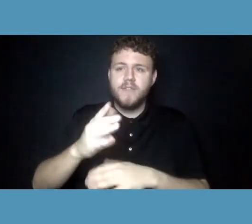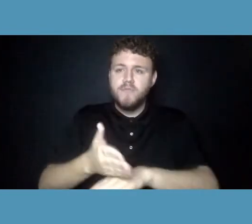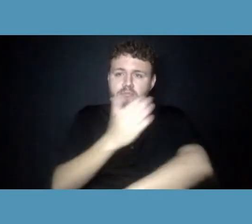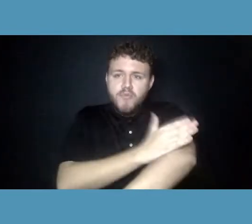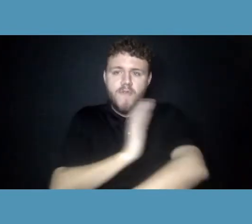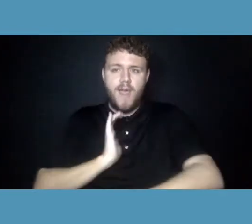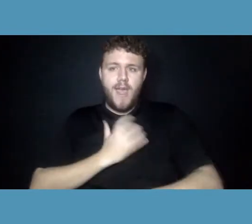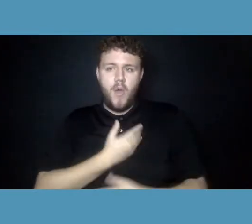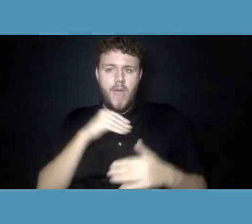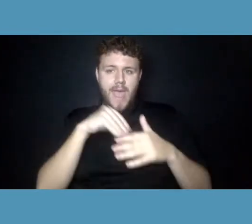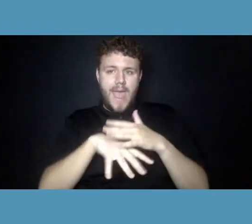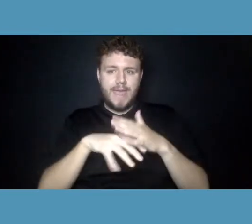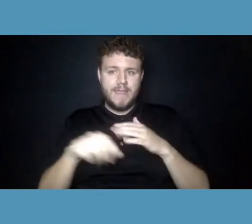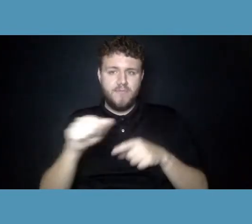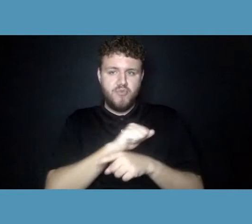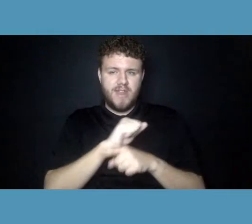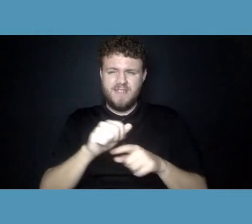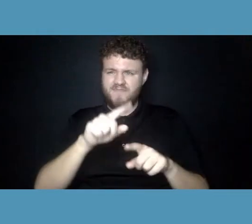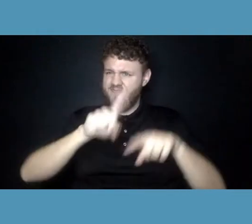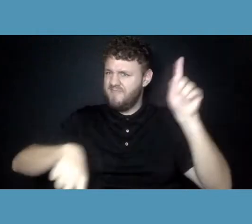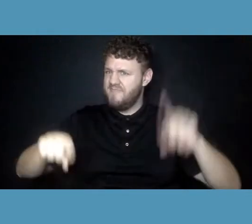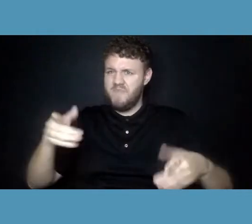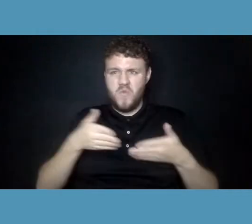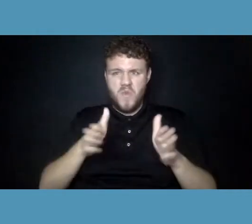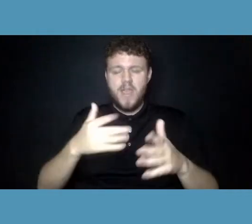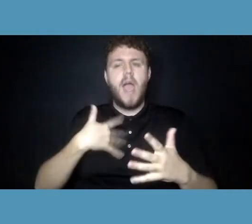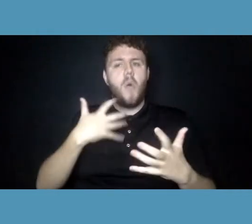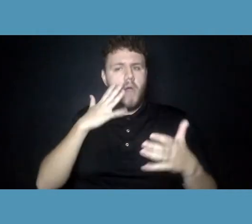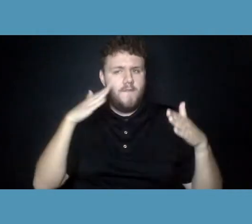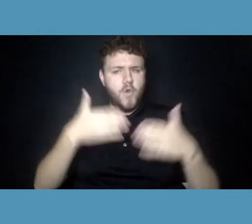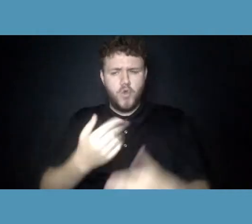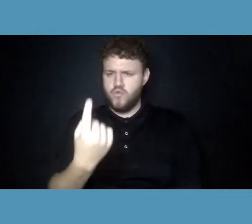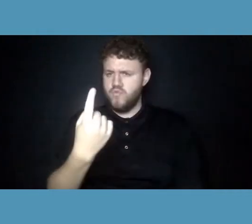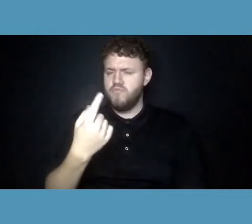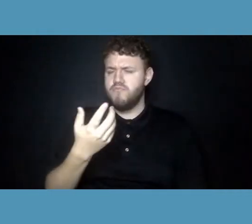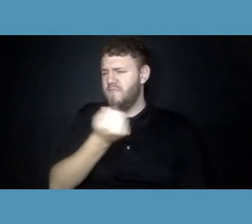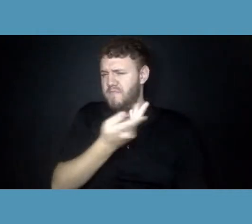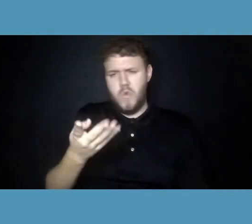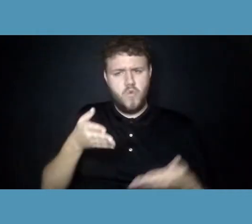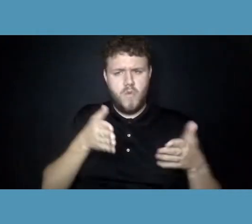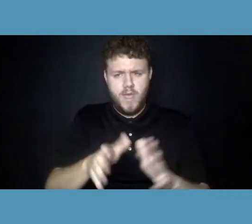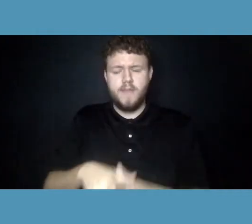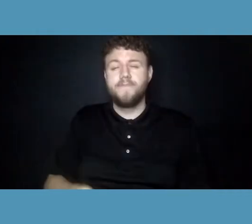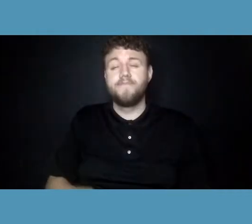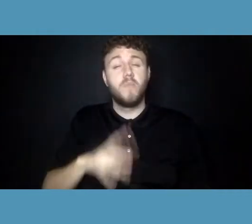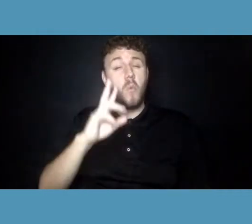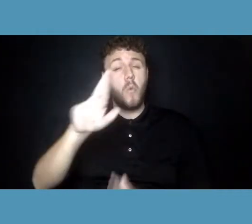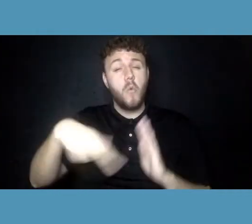in myriad ways and today I want to focus on the role that technology has played since